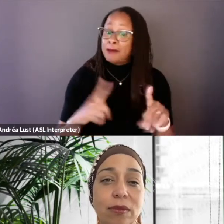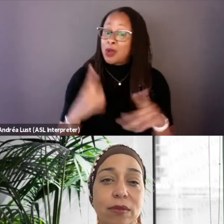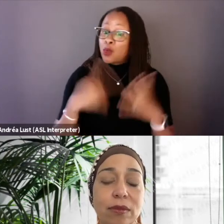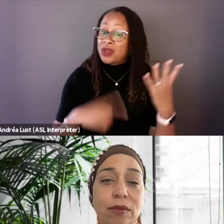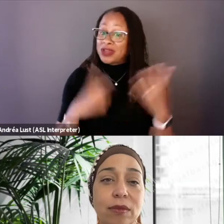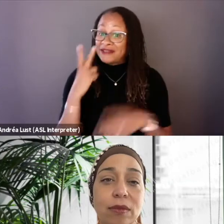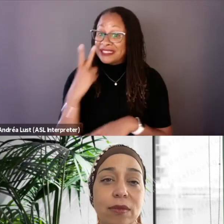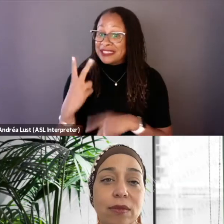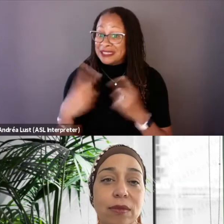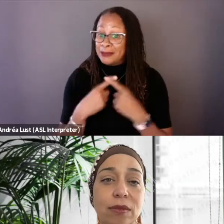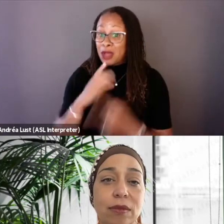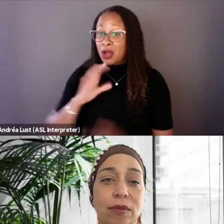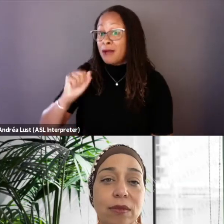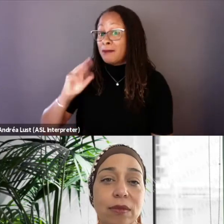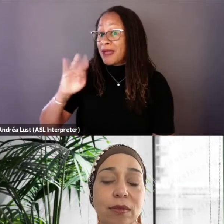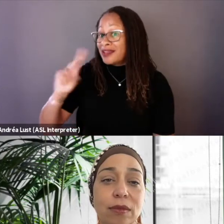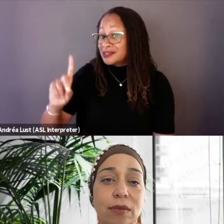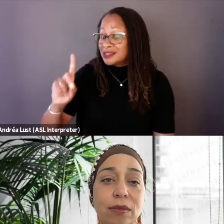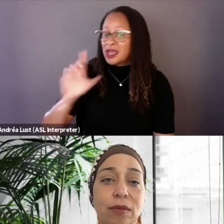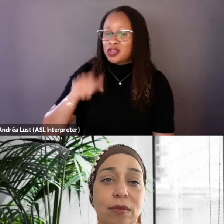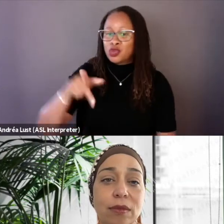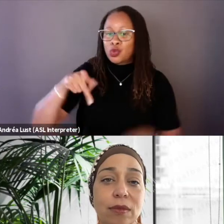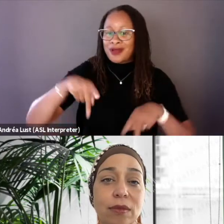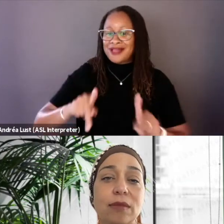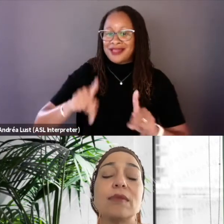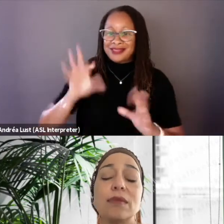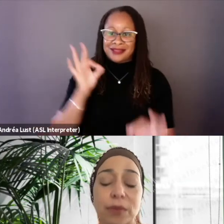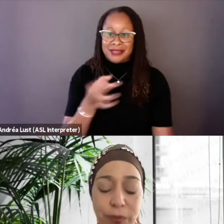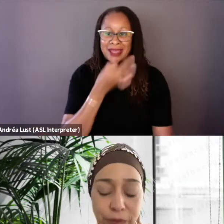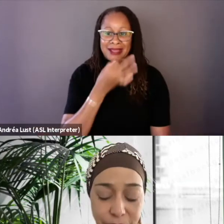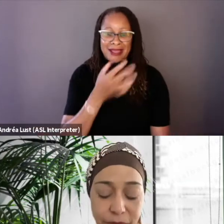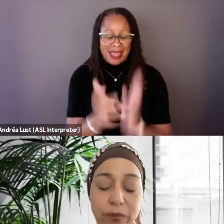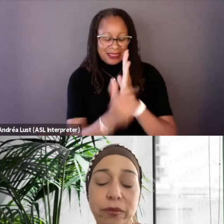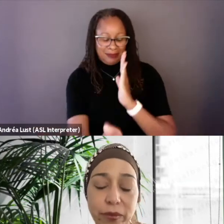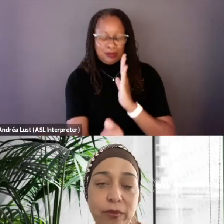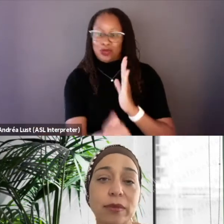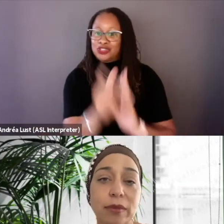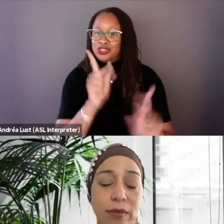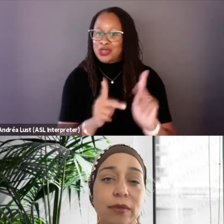you guys let the experts sort of tell you where to go in the narrative sometimes.